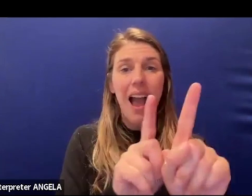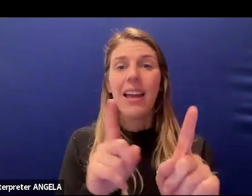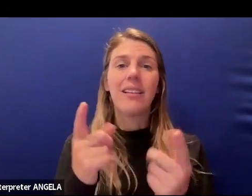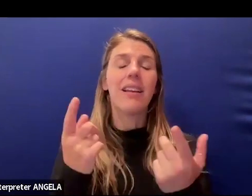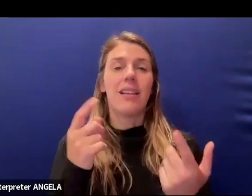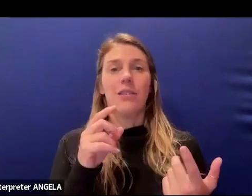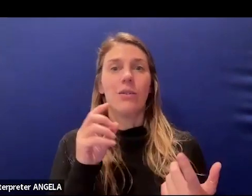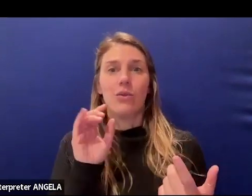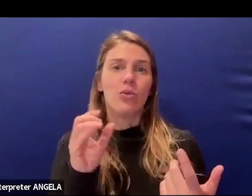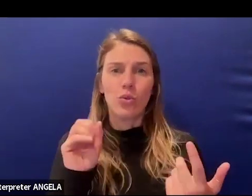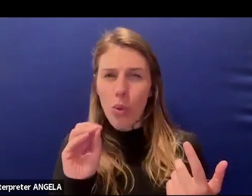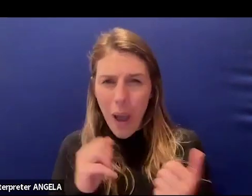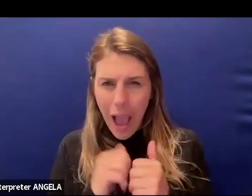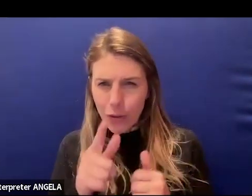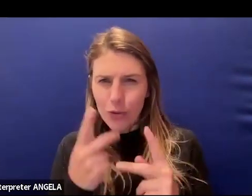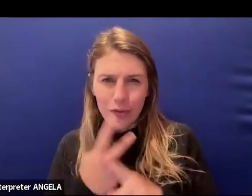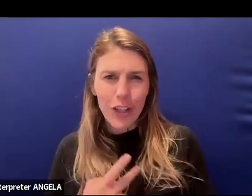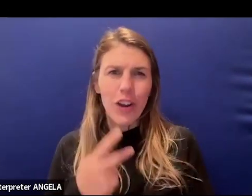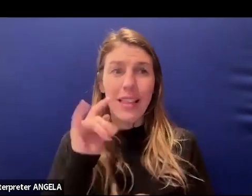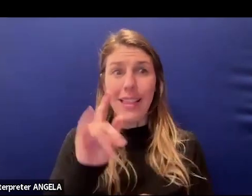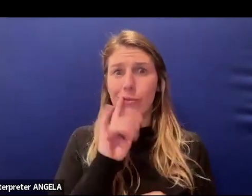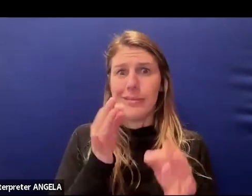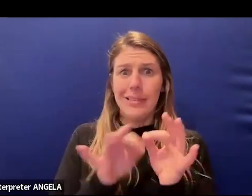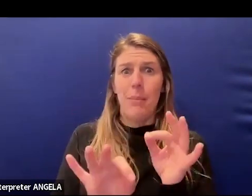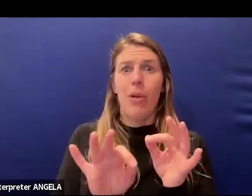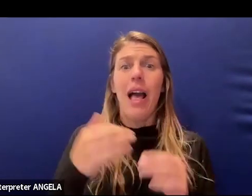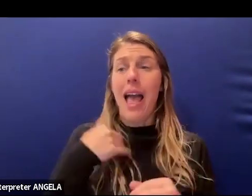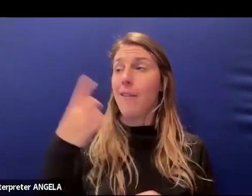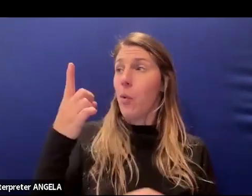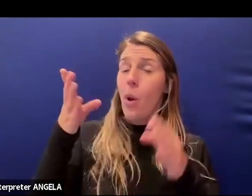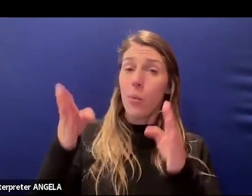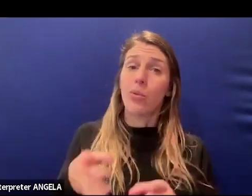to navigate the space. Even just thinking of something as simple as having a person